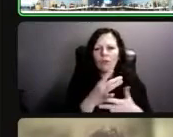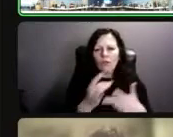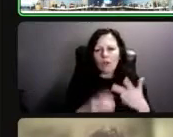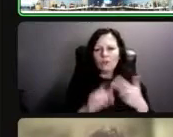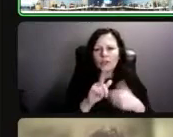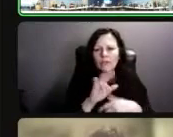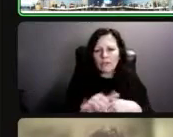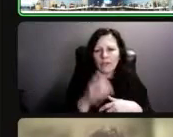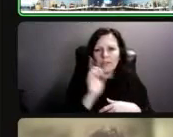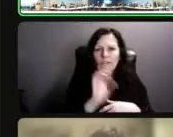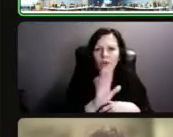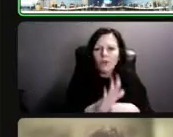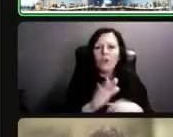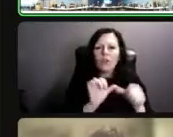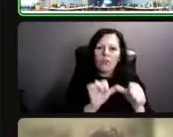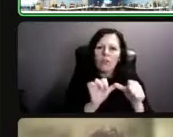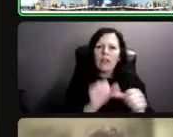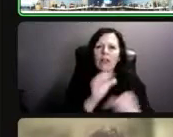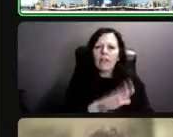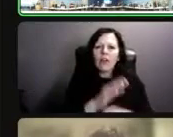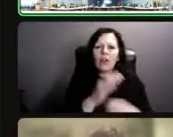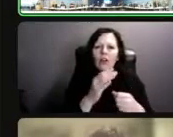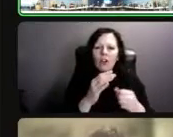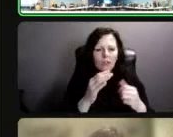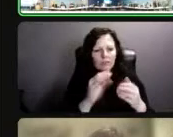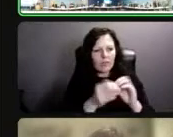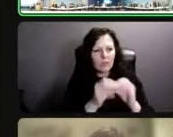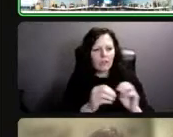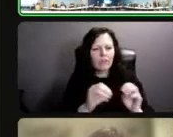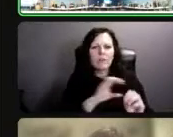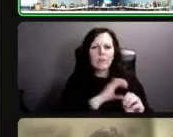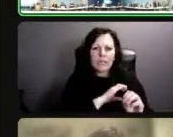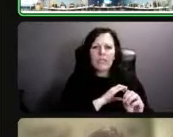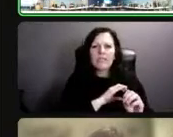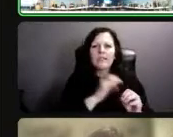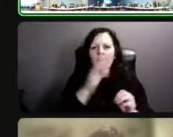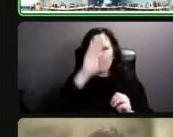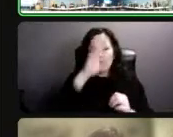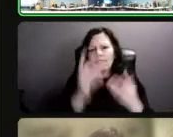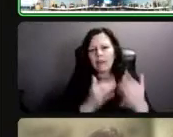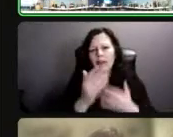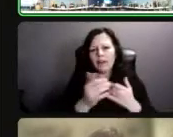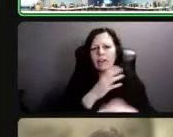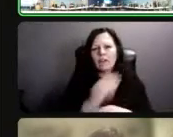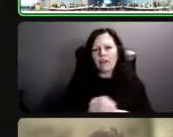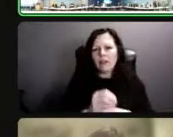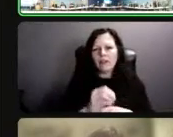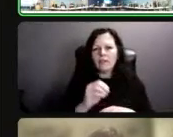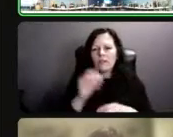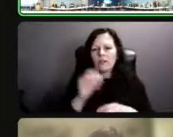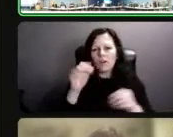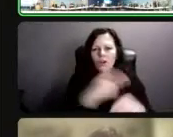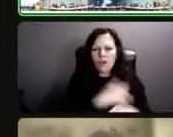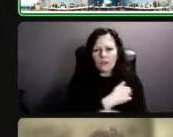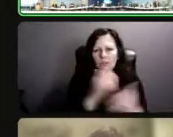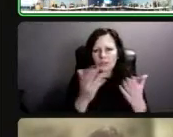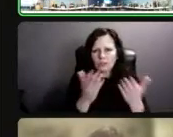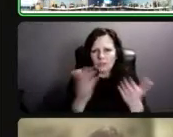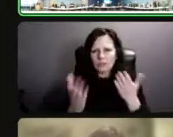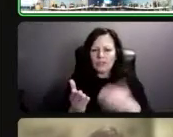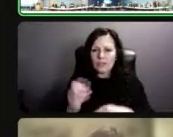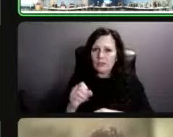SUPPORTED A LOCAL OPTION LEVY